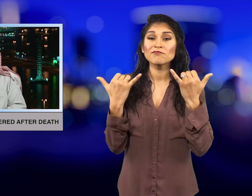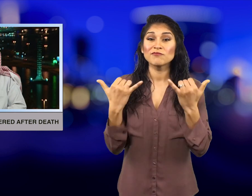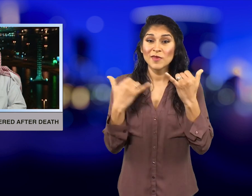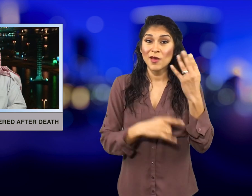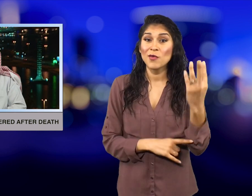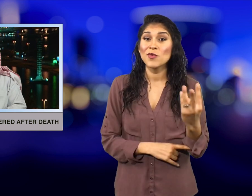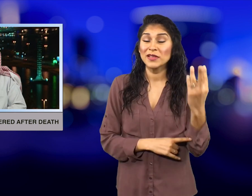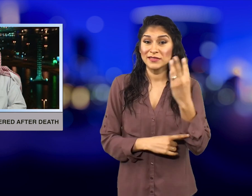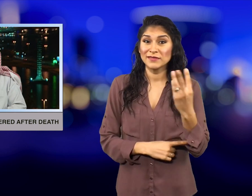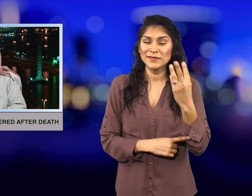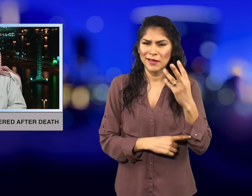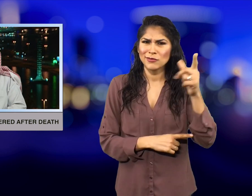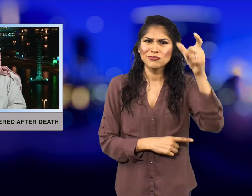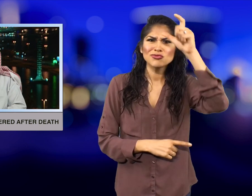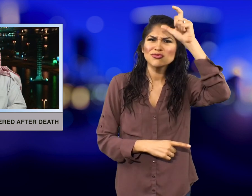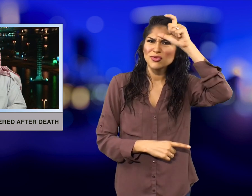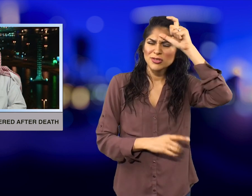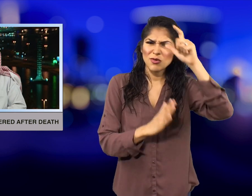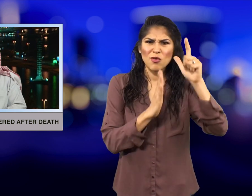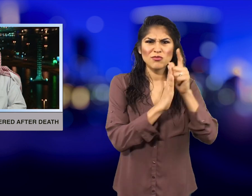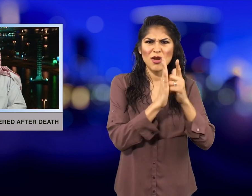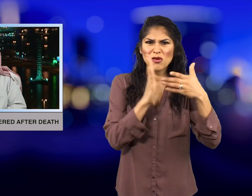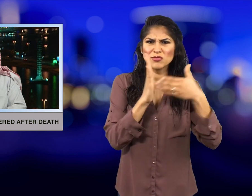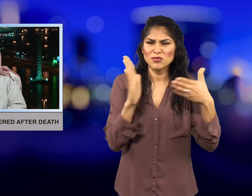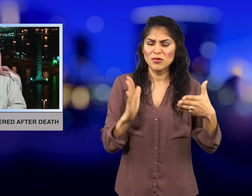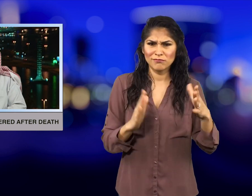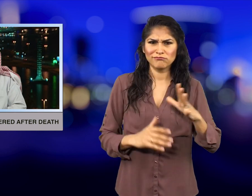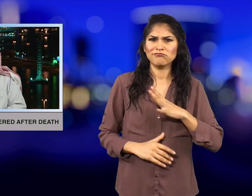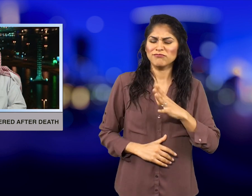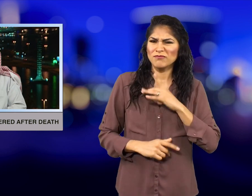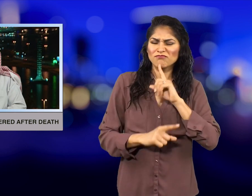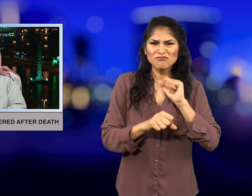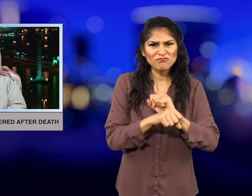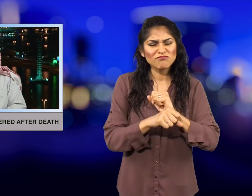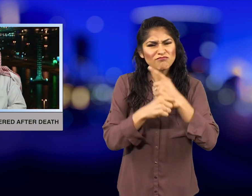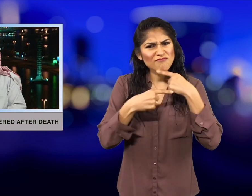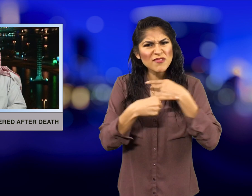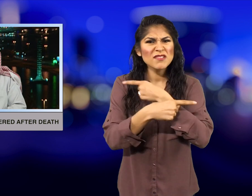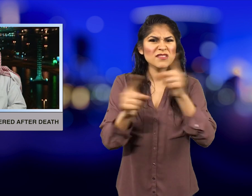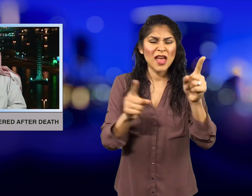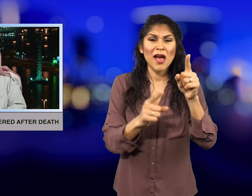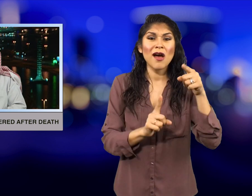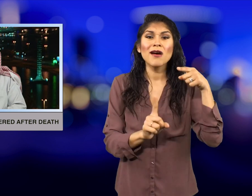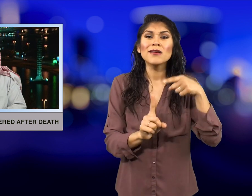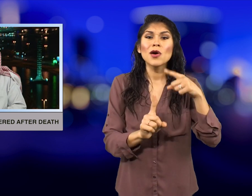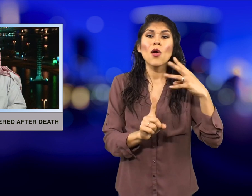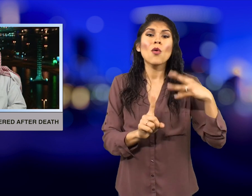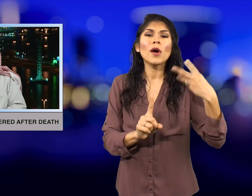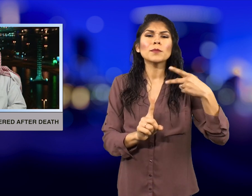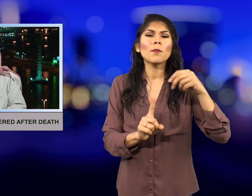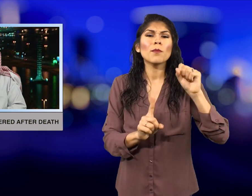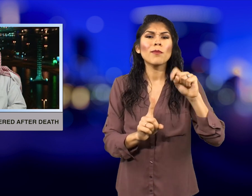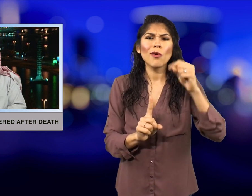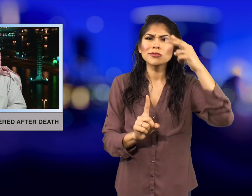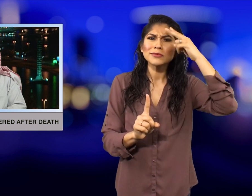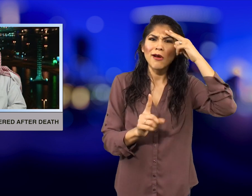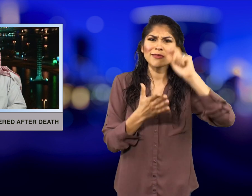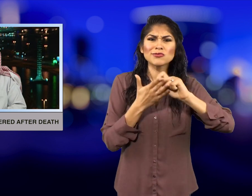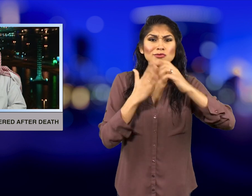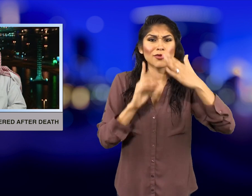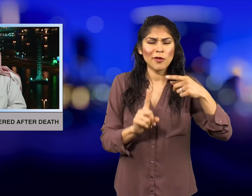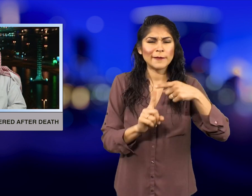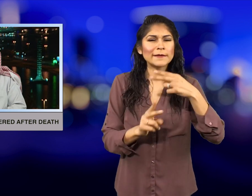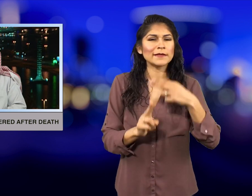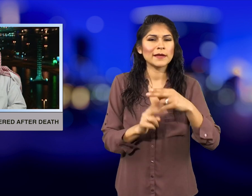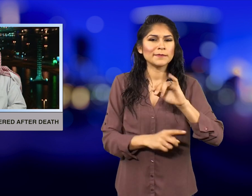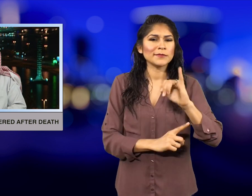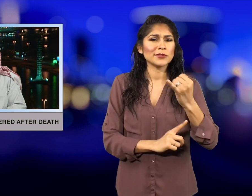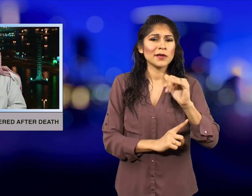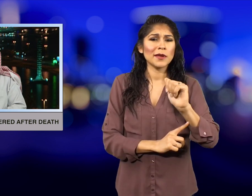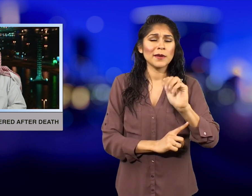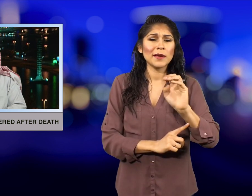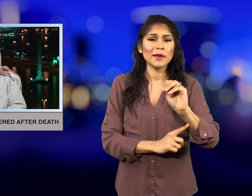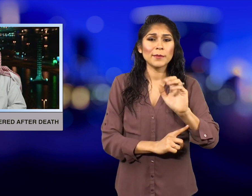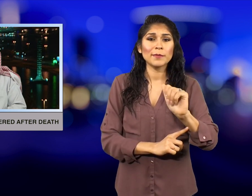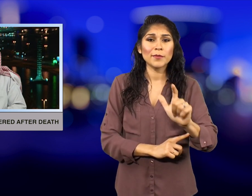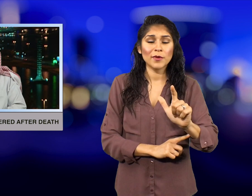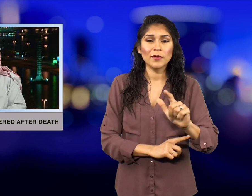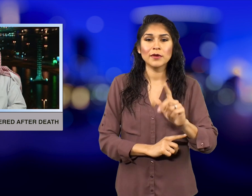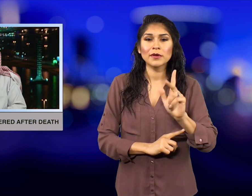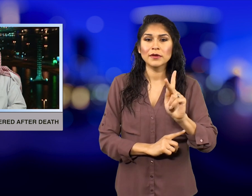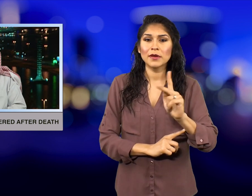Wednesday Turkish prosecutors officially announced how Washington Post Saudi journalist Jamaal